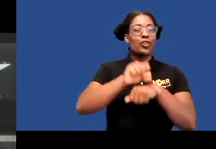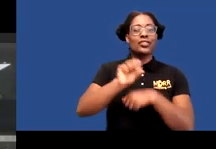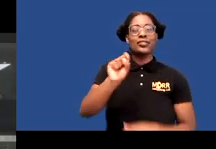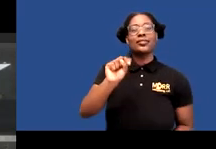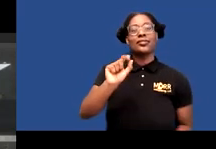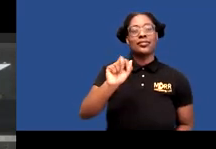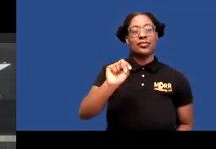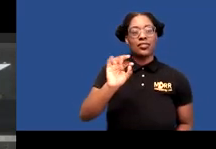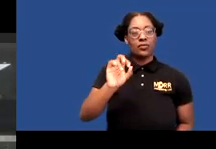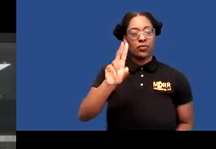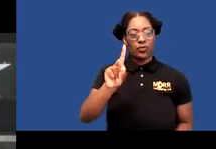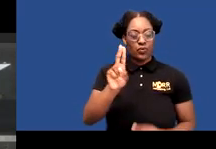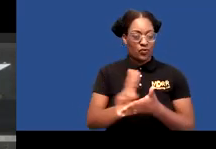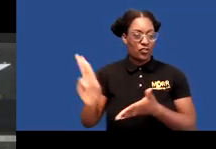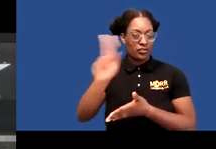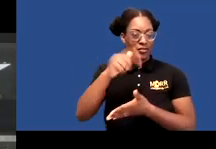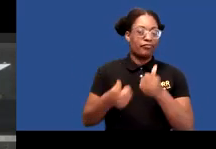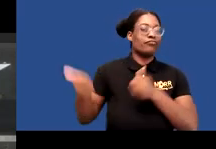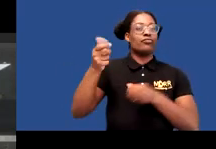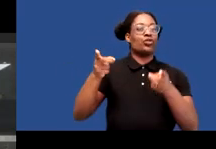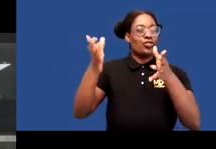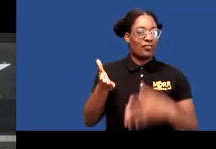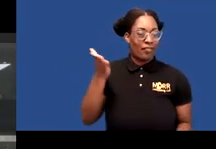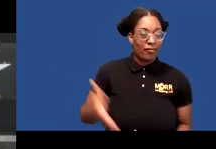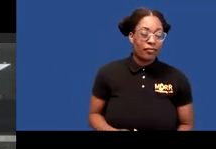And it's such a privilege and a joy, particularly in this season,